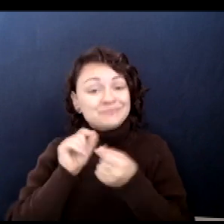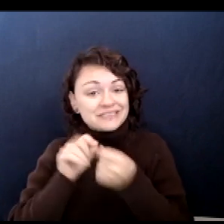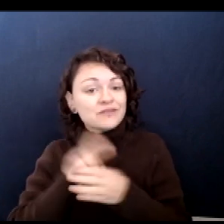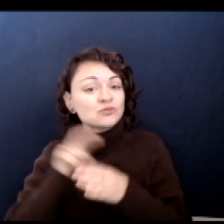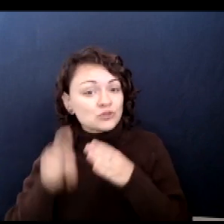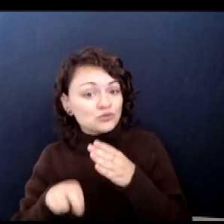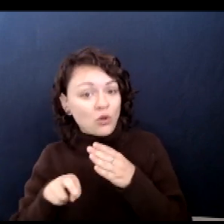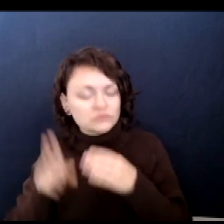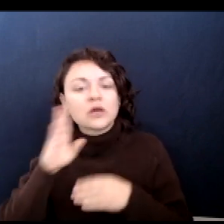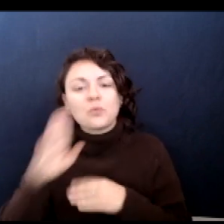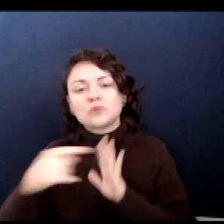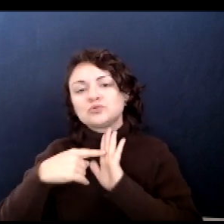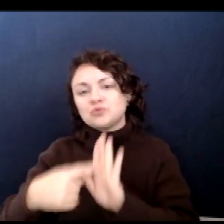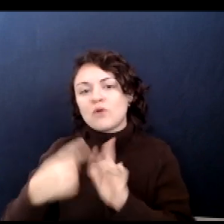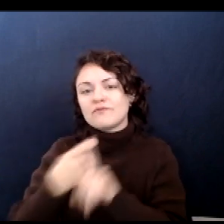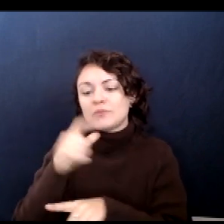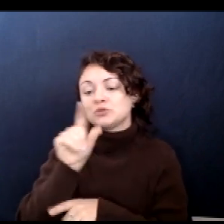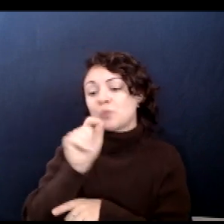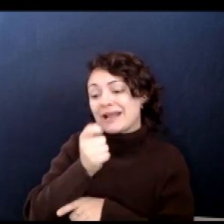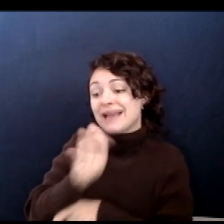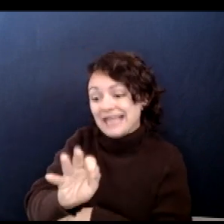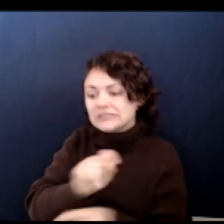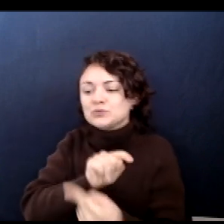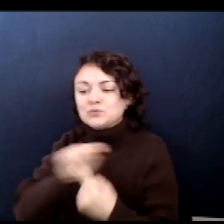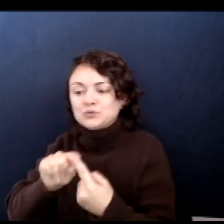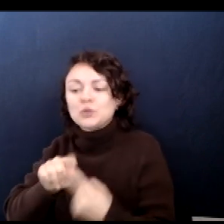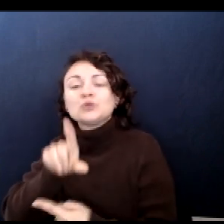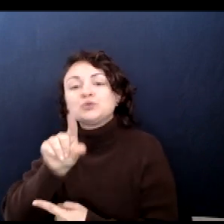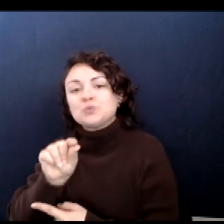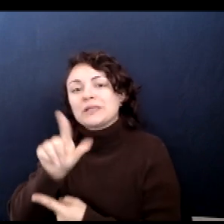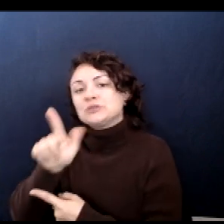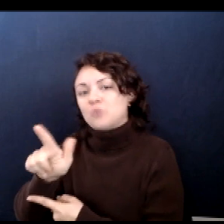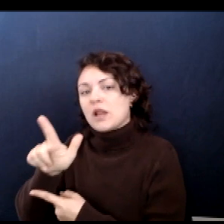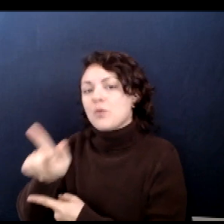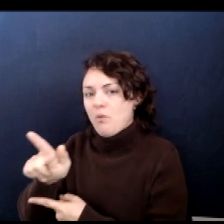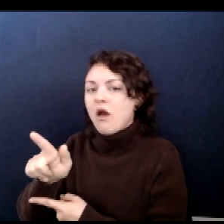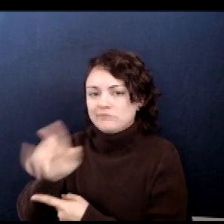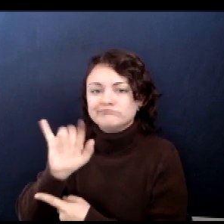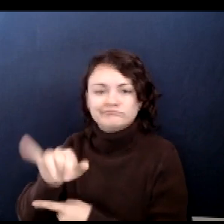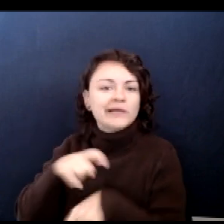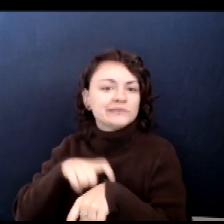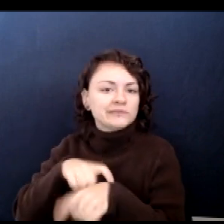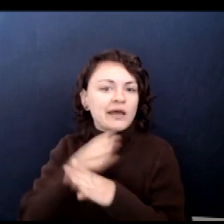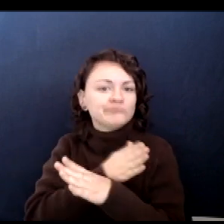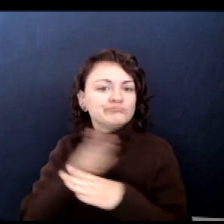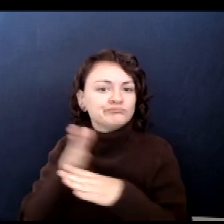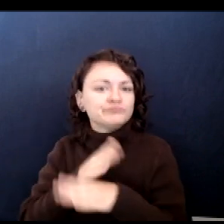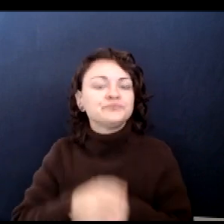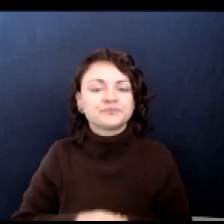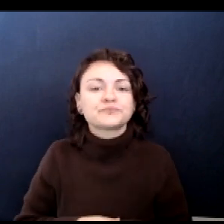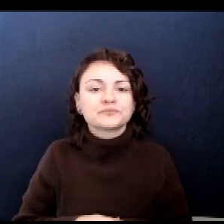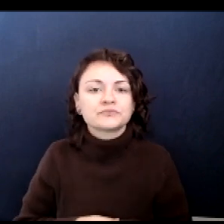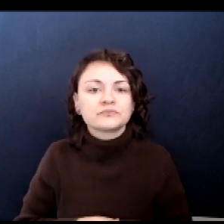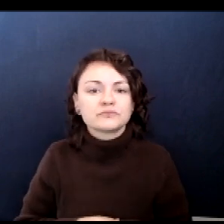2019 to the end of 2021. Next slide, please. As one of the first steps in our work,